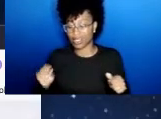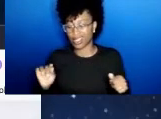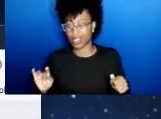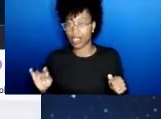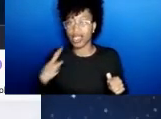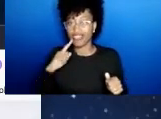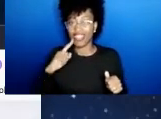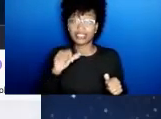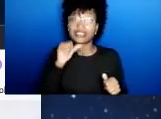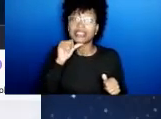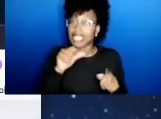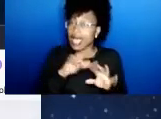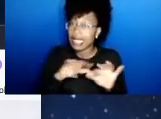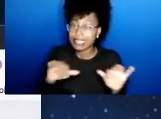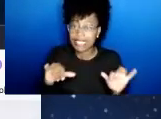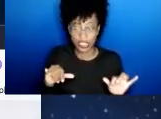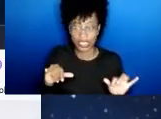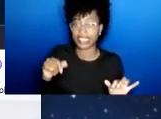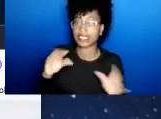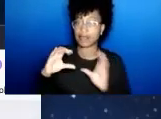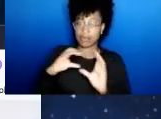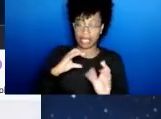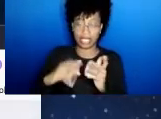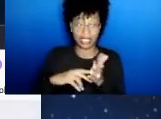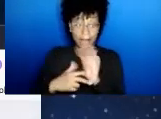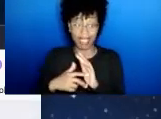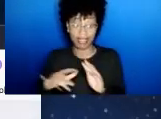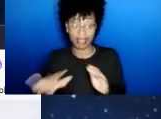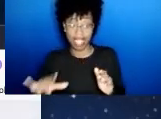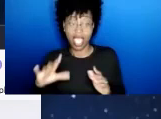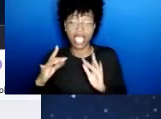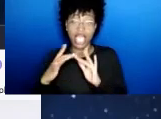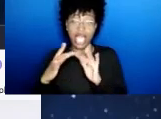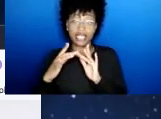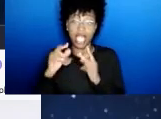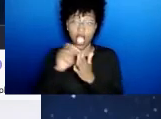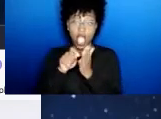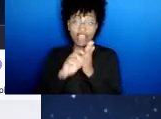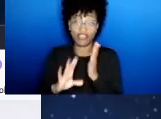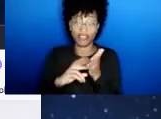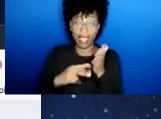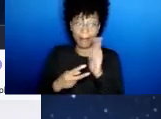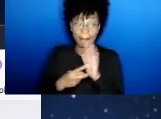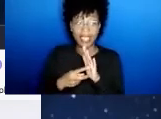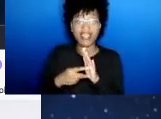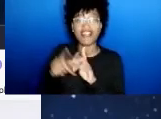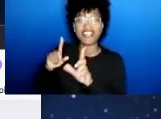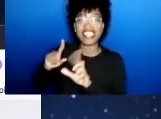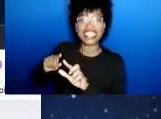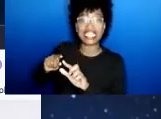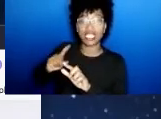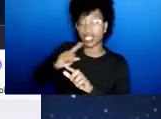here. You can press contact author and the attendees can send messages